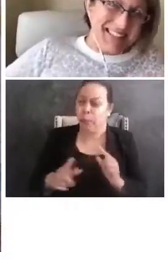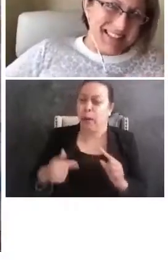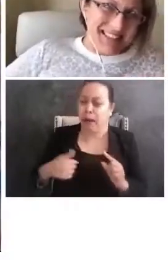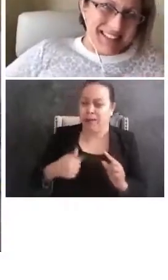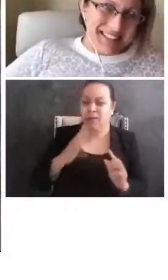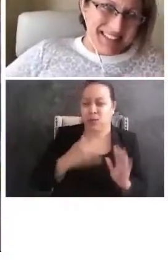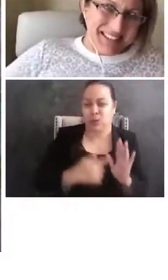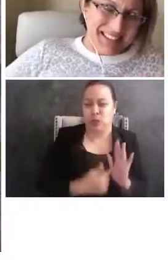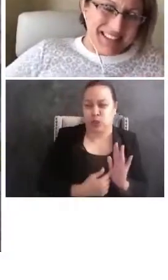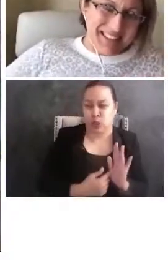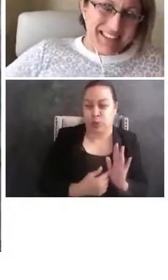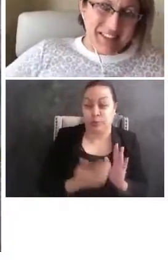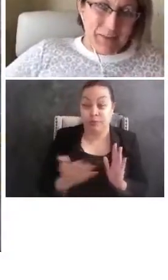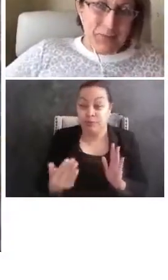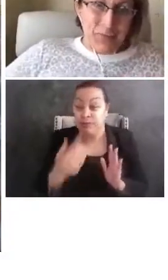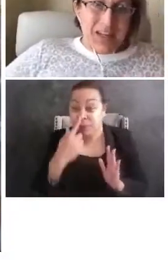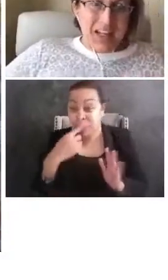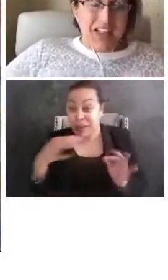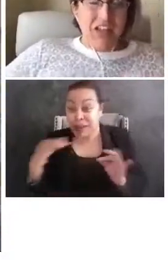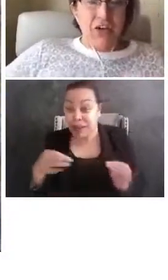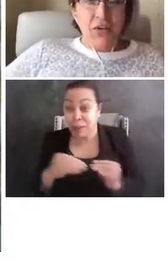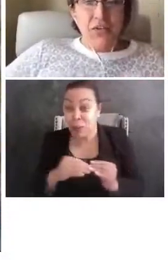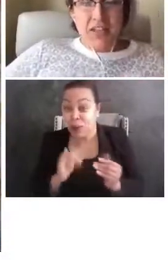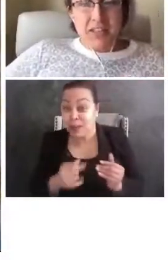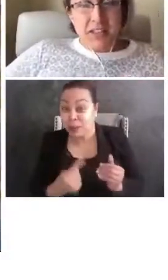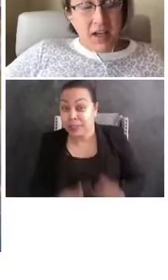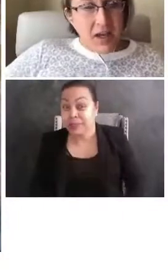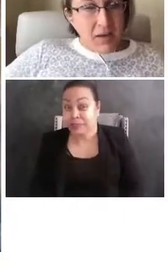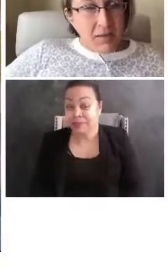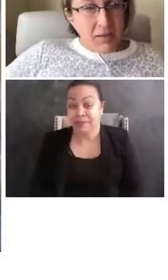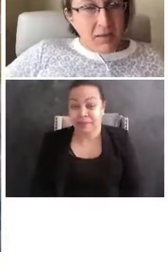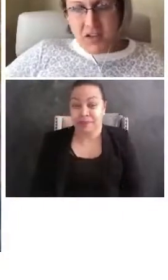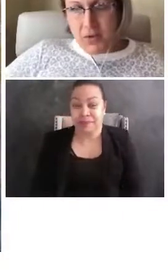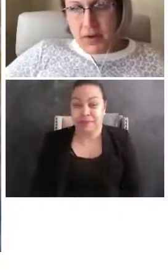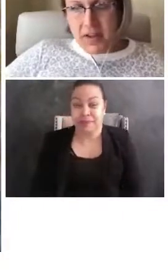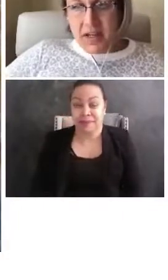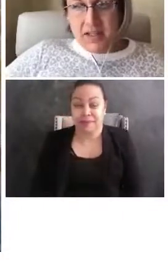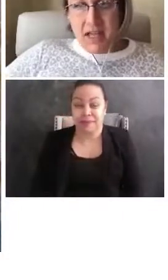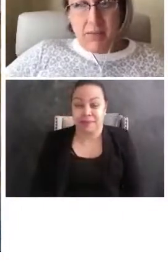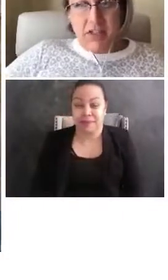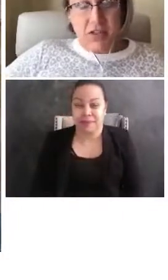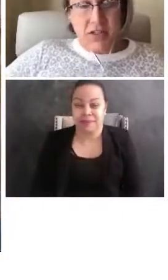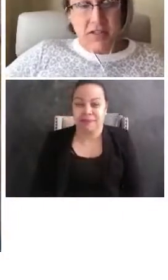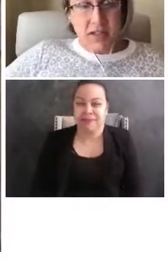But tell us about this. Kim: This piece is called Redlining Tapestries.